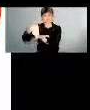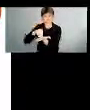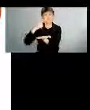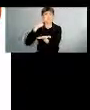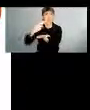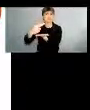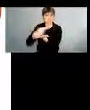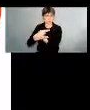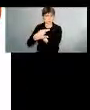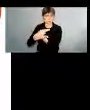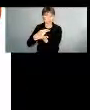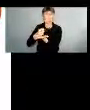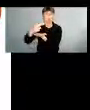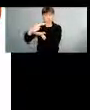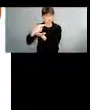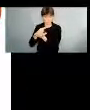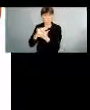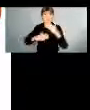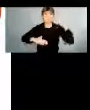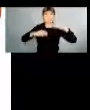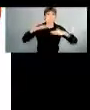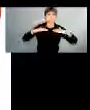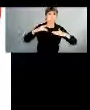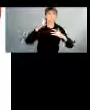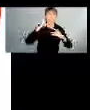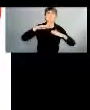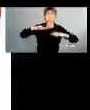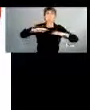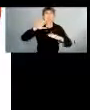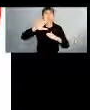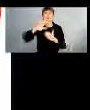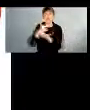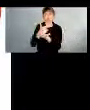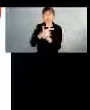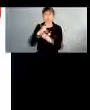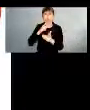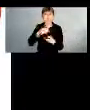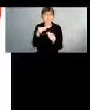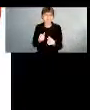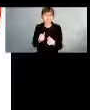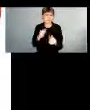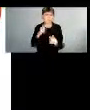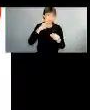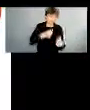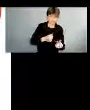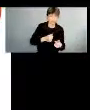off that related expense. Some common questions we get: Should I apply